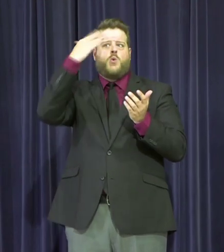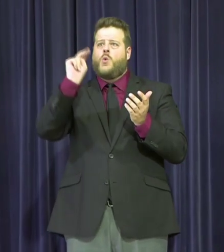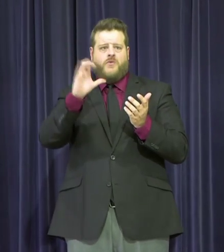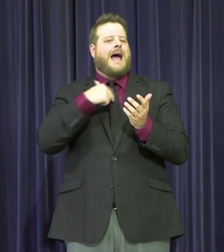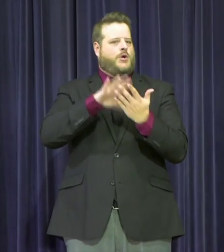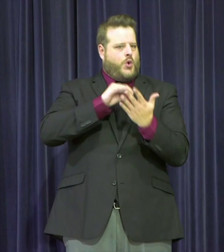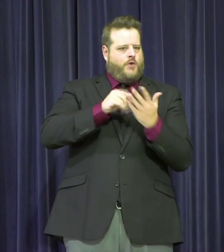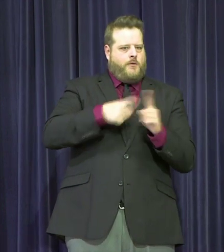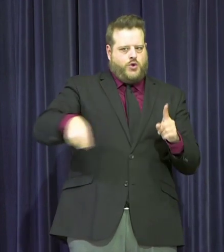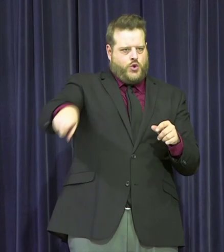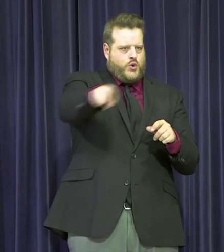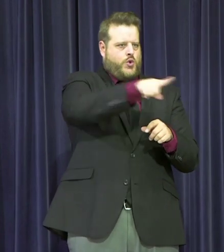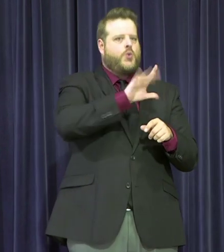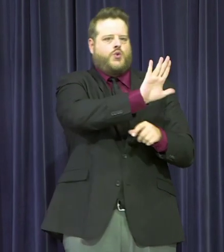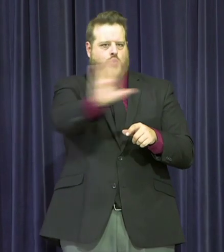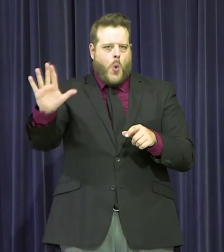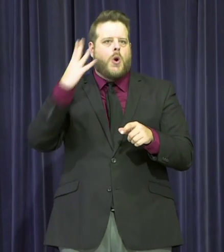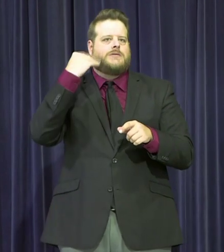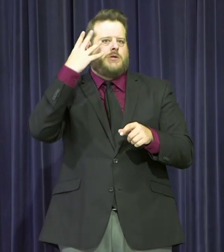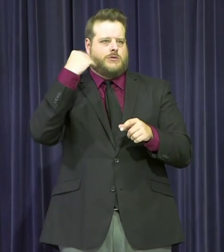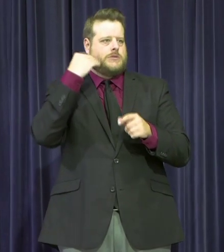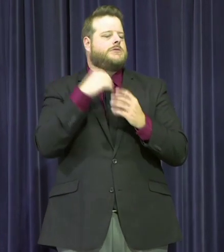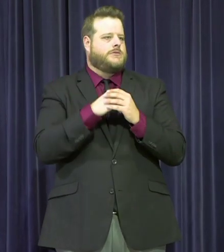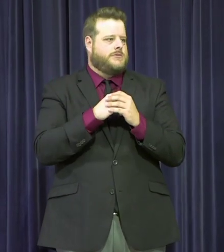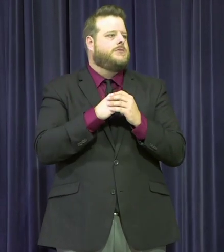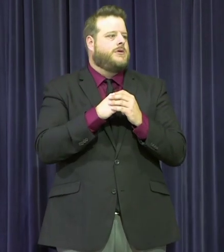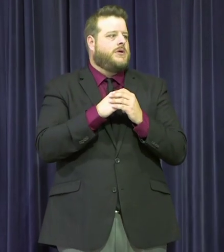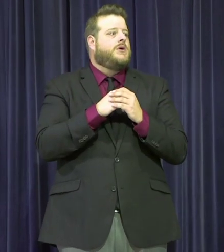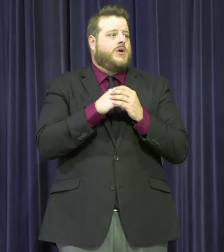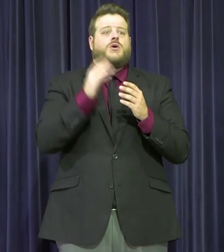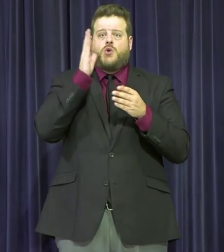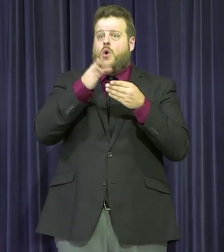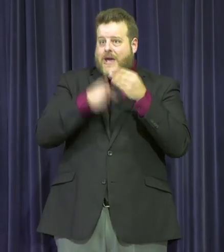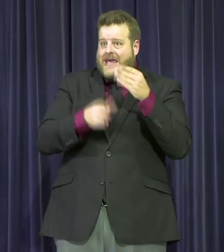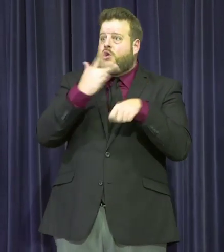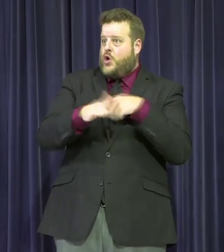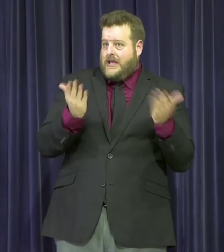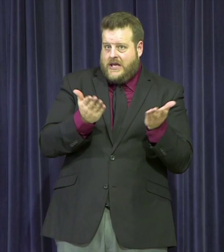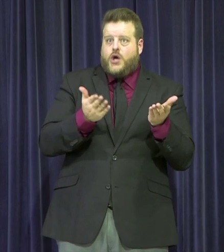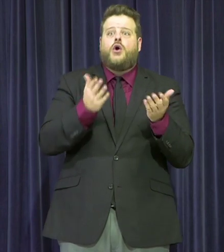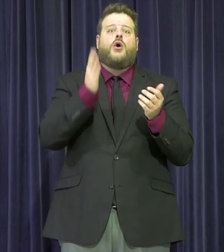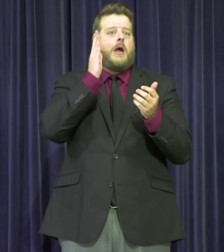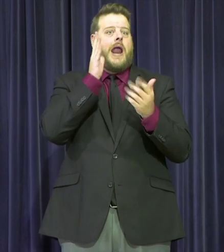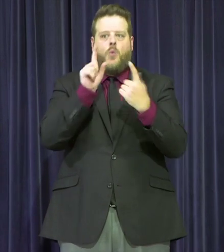experiences. We will end early here. I hope to meet with some of you. I wanna hear about what is going on.